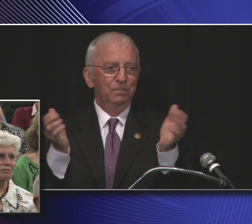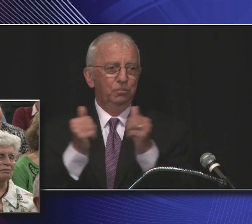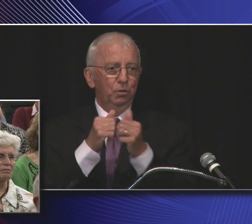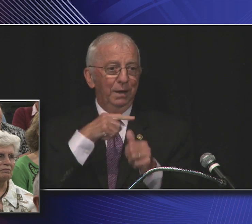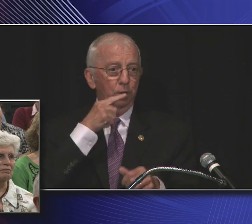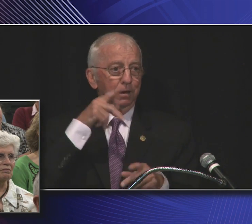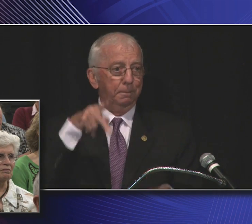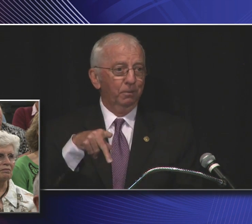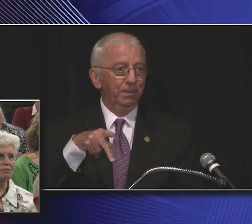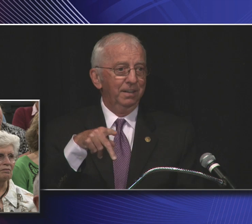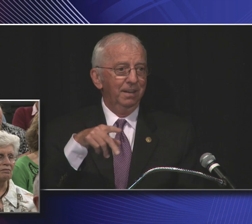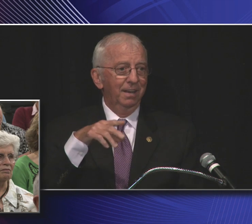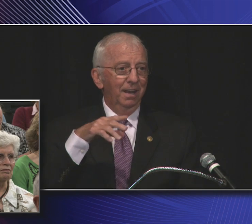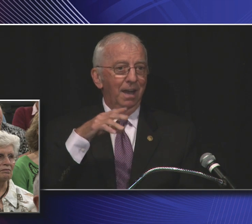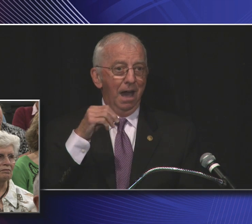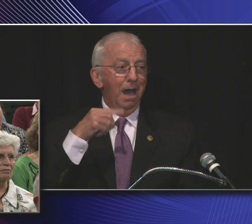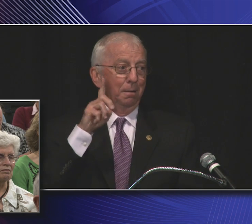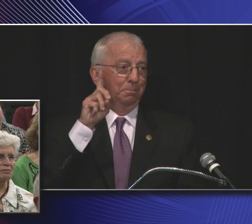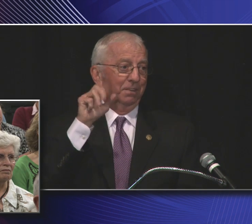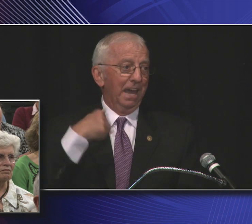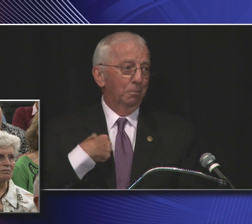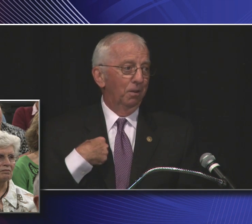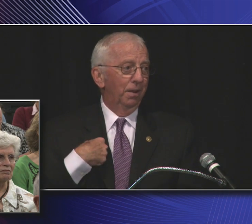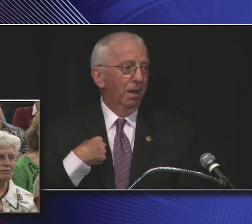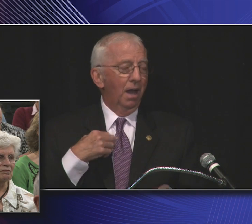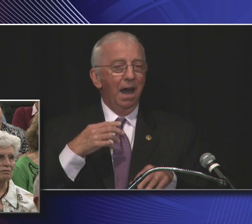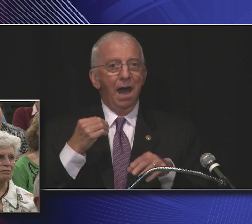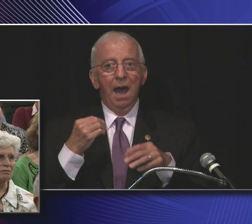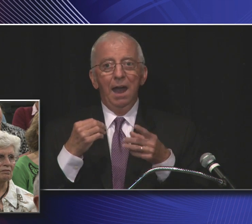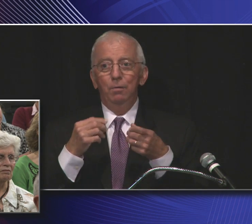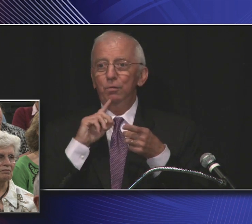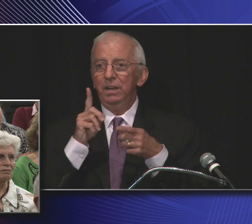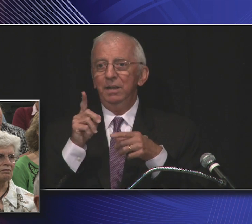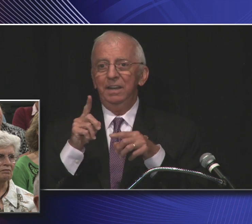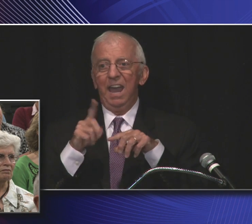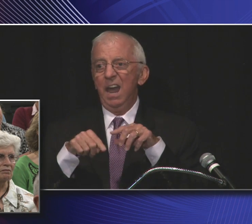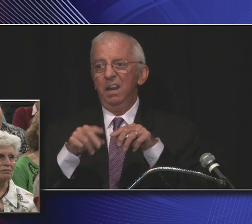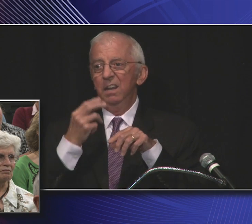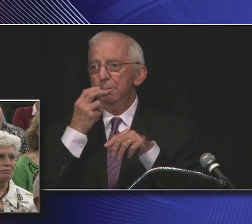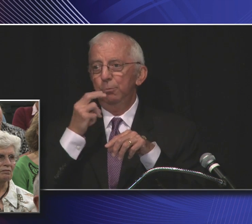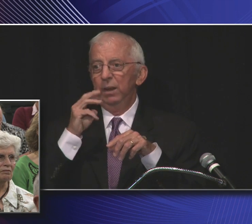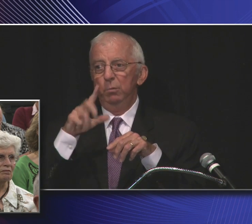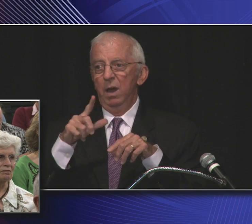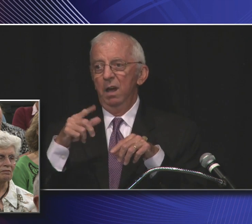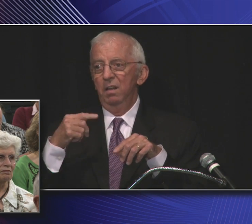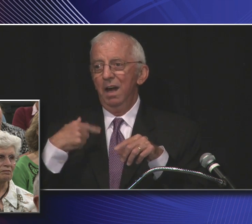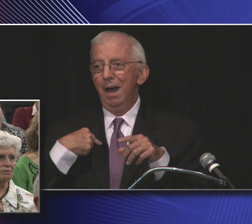to a hearing person, I'm disabled. I really can't lip-read well.